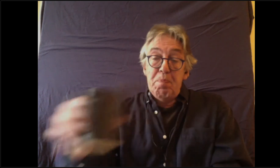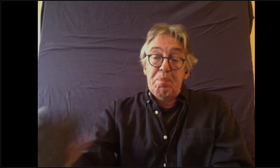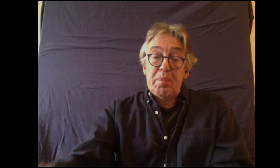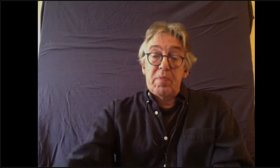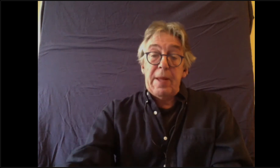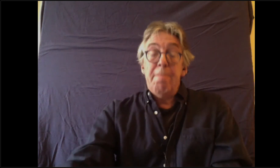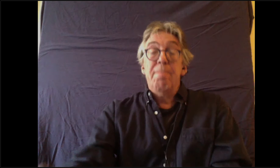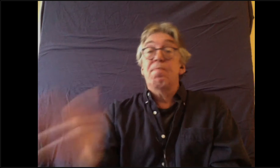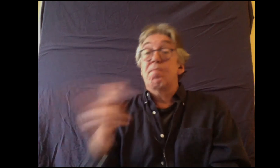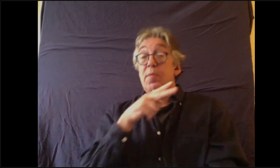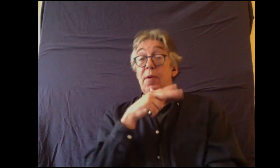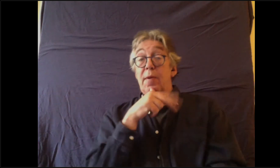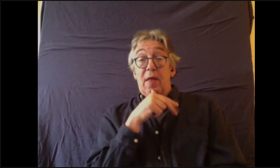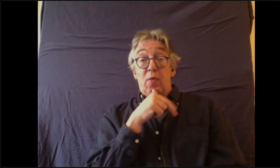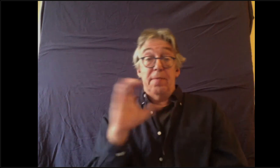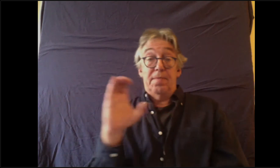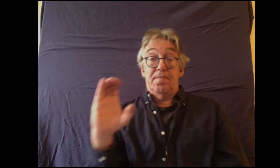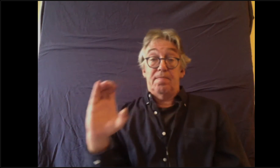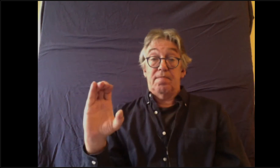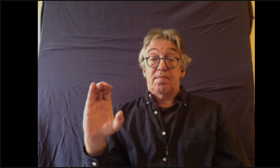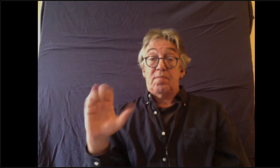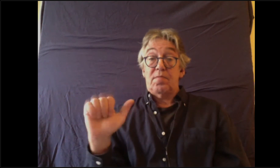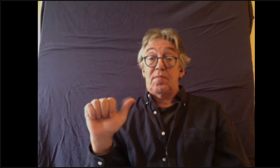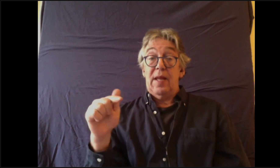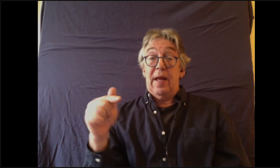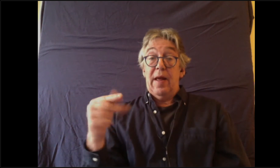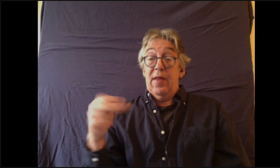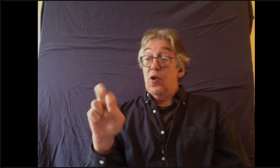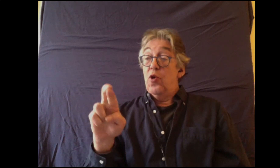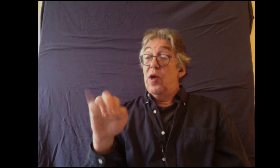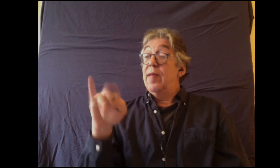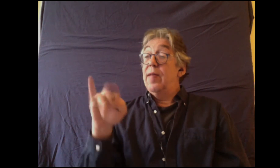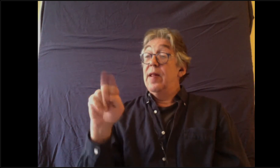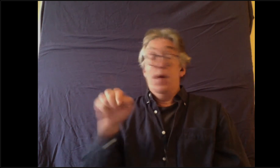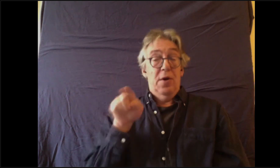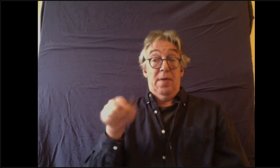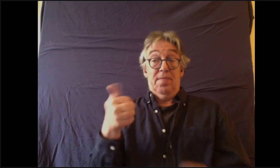So Catherine is actually the director of the European Disability Forum.